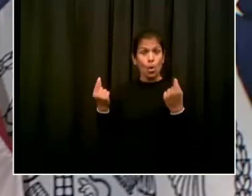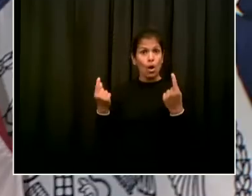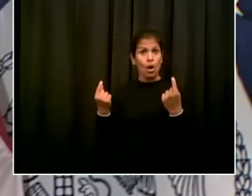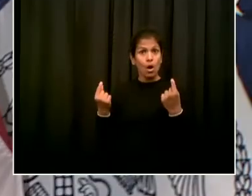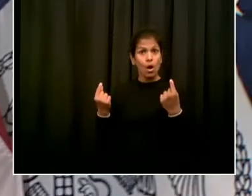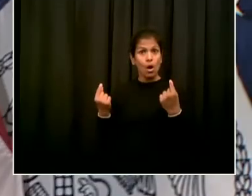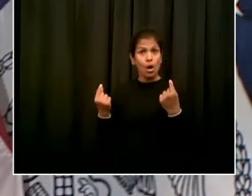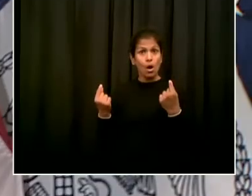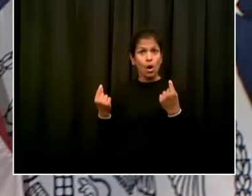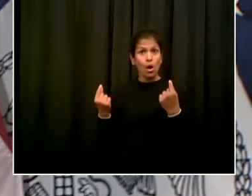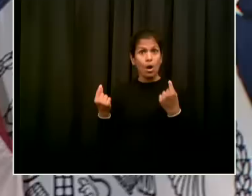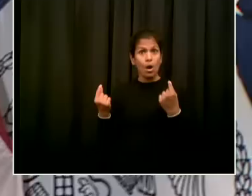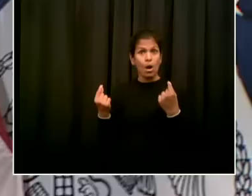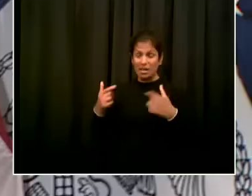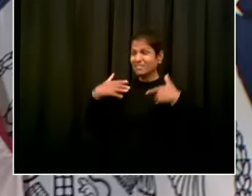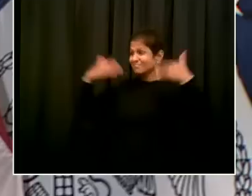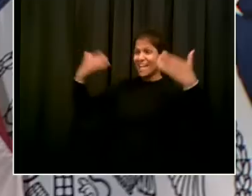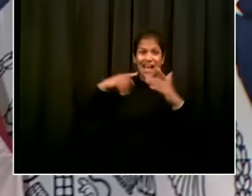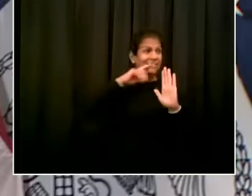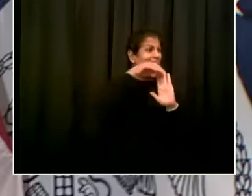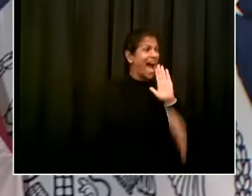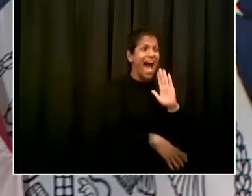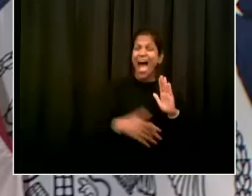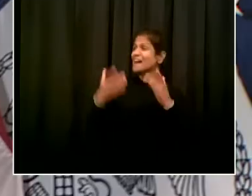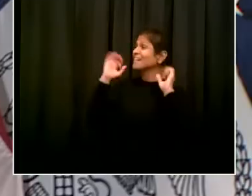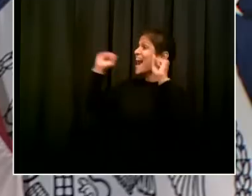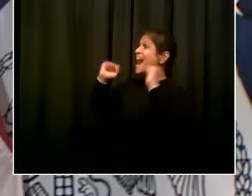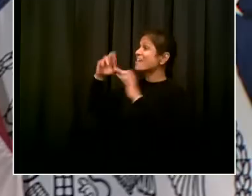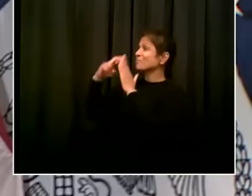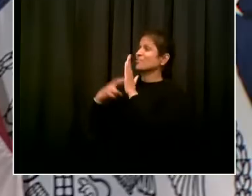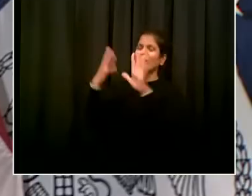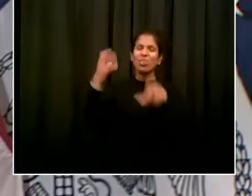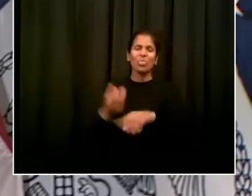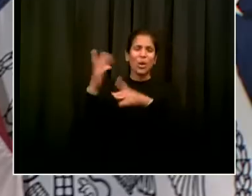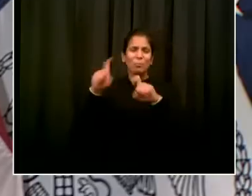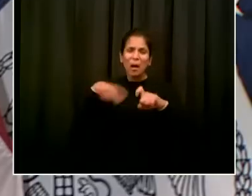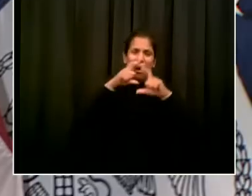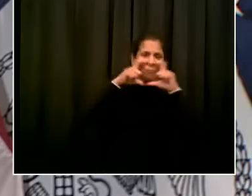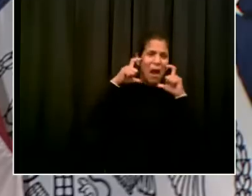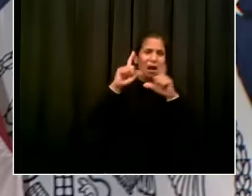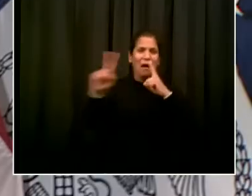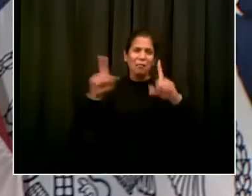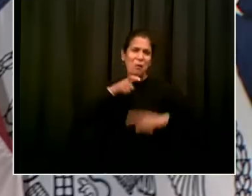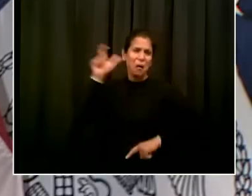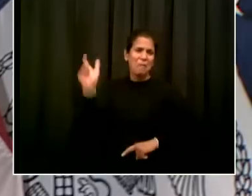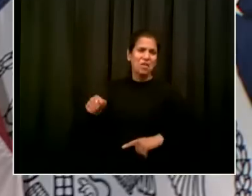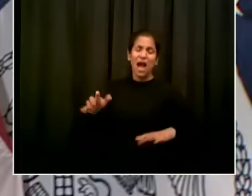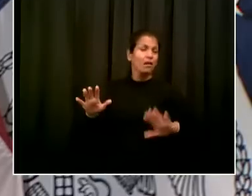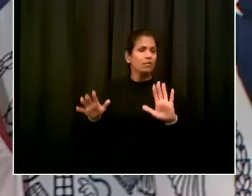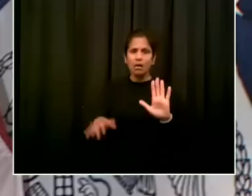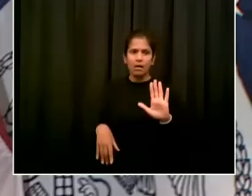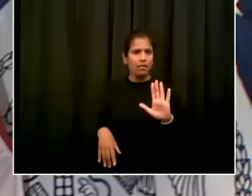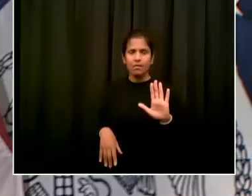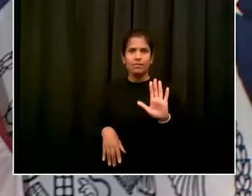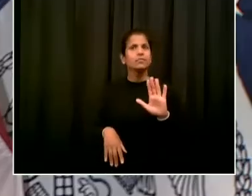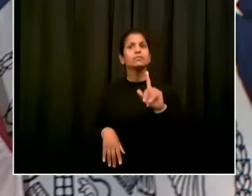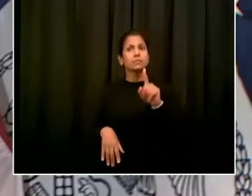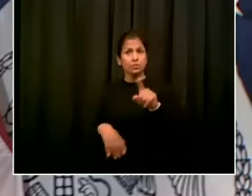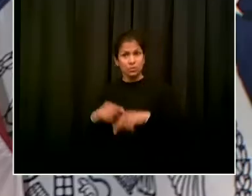MASK WEARING WILL STOP THE LARGE GATHERINGS WILL RESUME? THE E OPPELLWE ILL SAY THAT EVERYTHING IS FINE AND WE ARE GOING TO GO BACK TO NORMAL